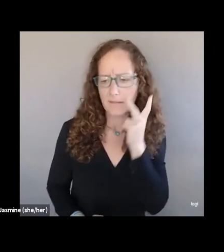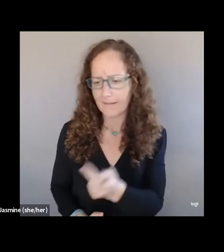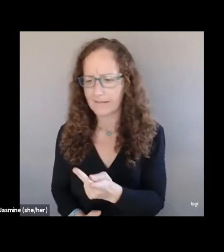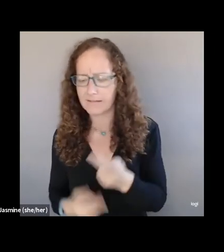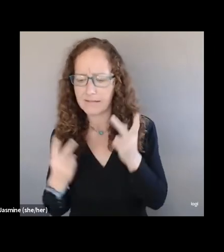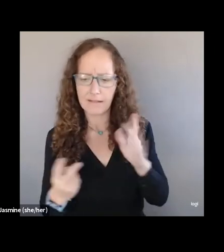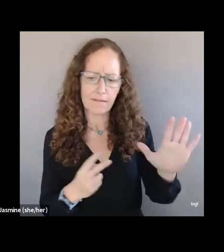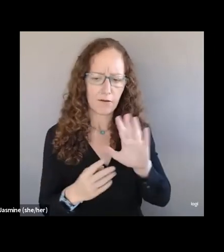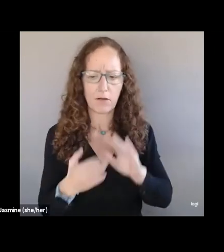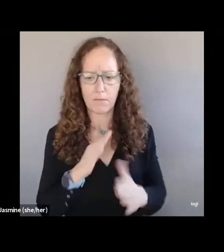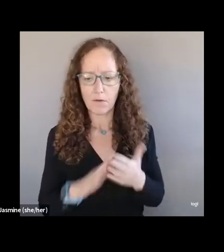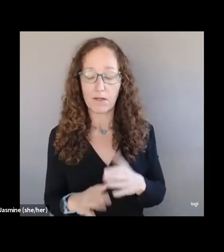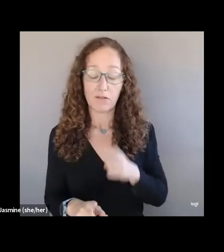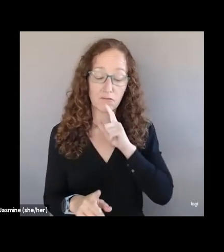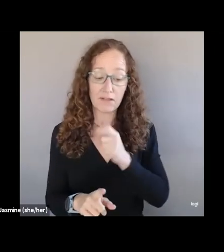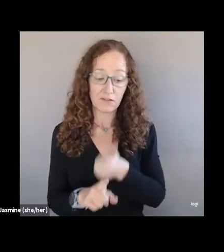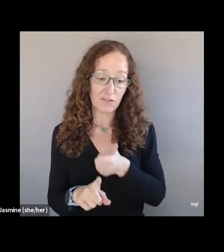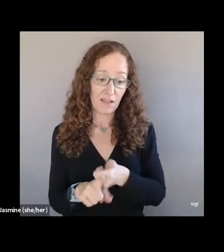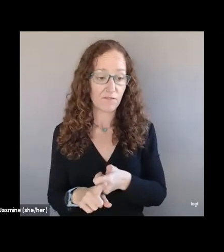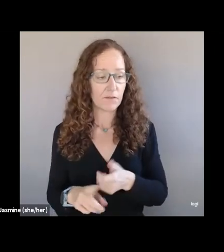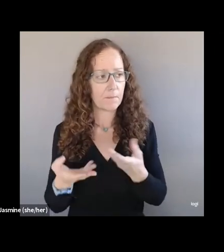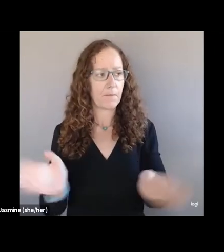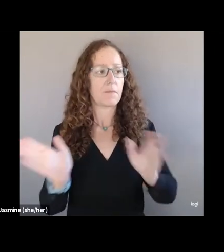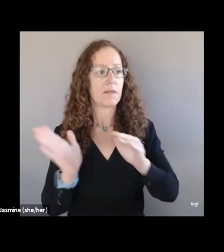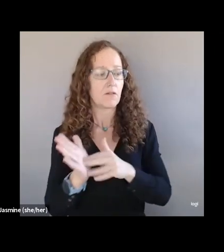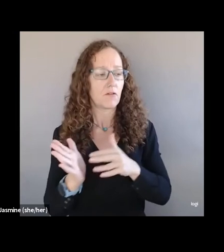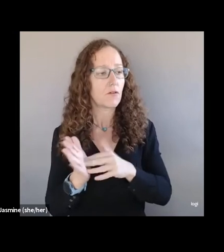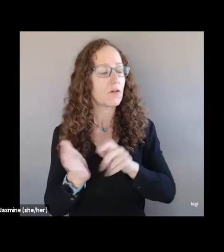the content and the reach of her work. She has been interviewed